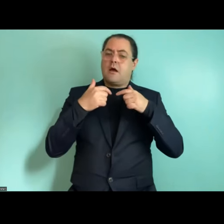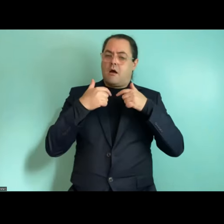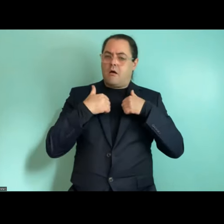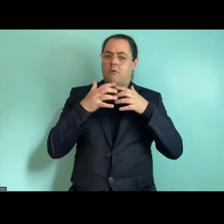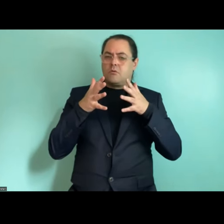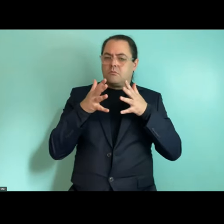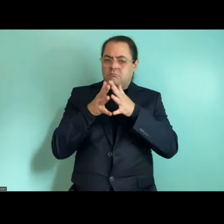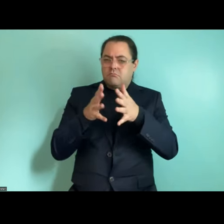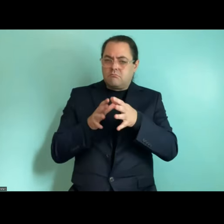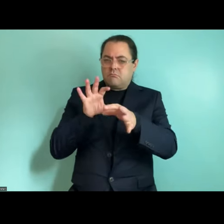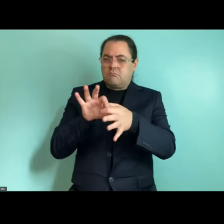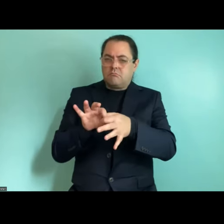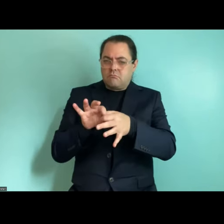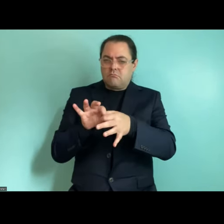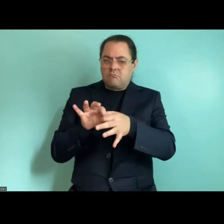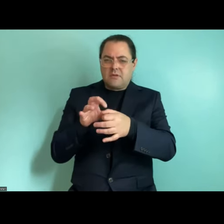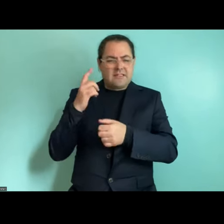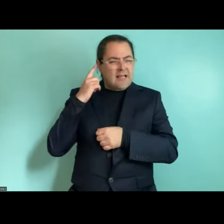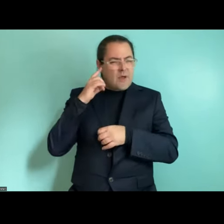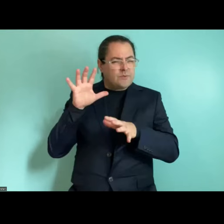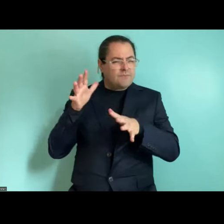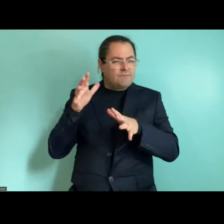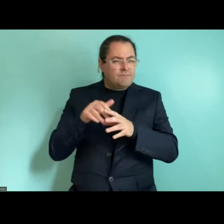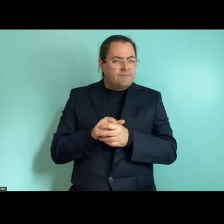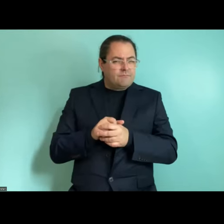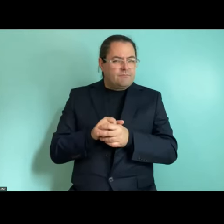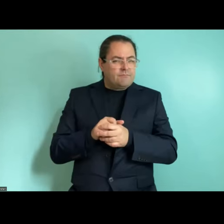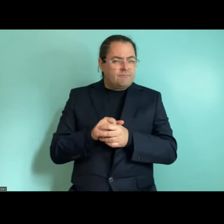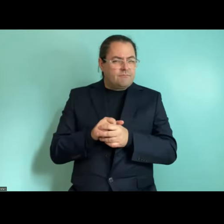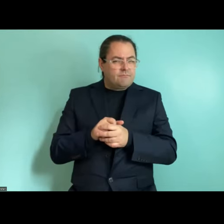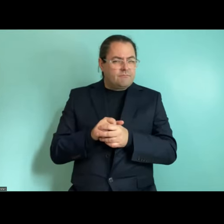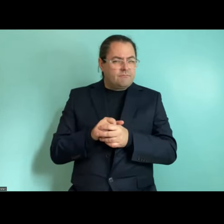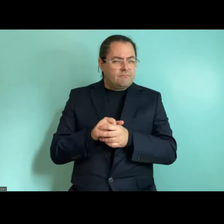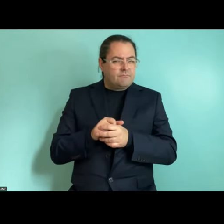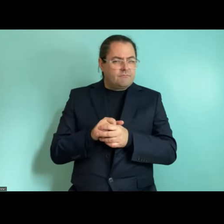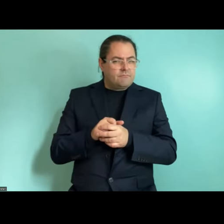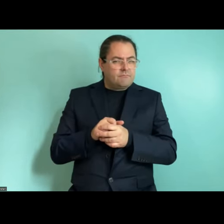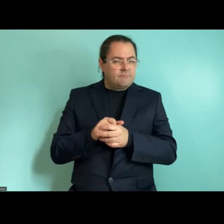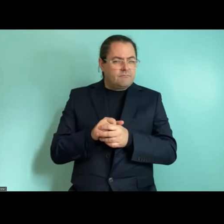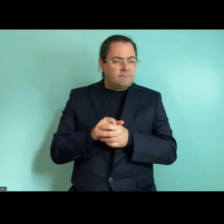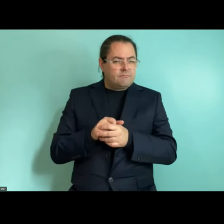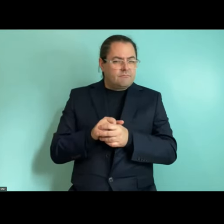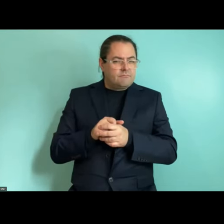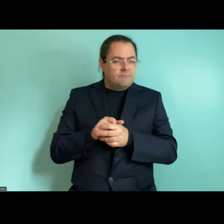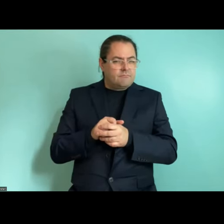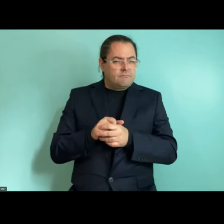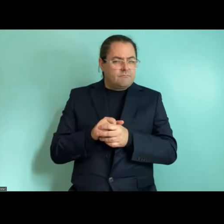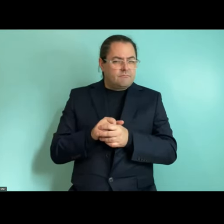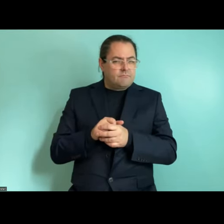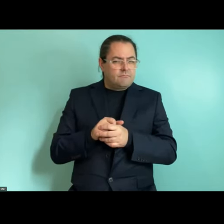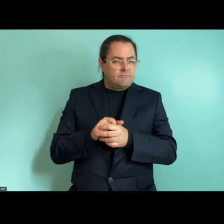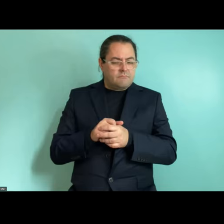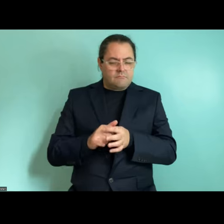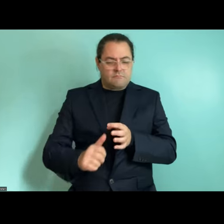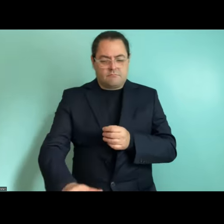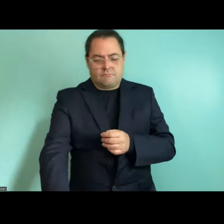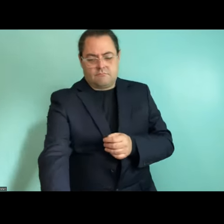which is about the role of the of this national 12:12:03 dimensional business and disability